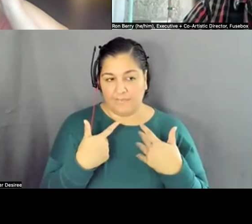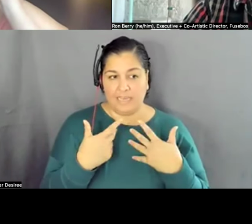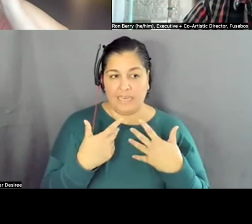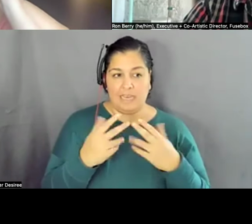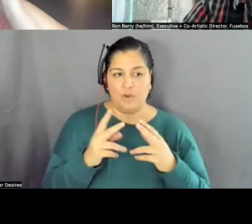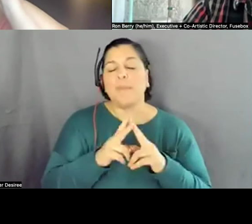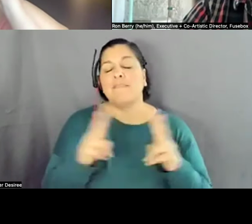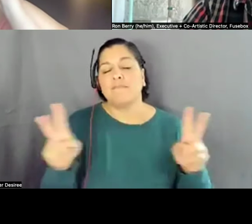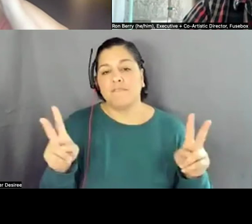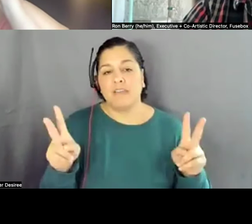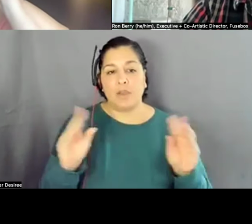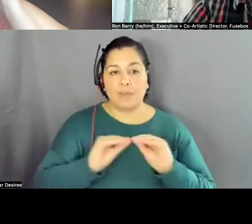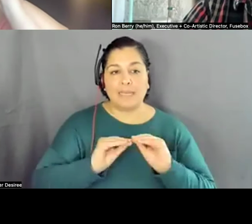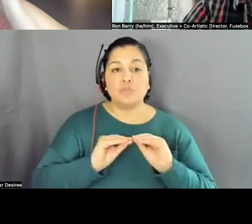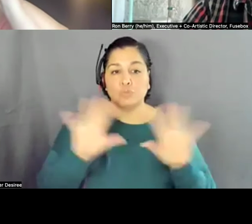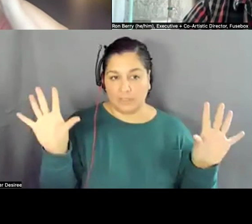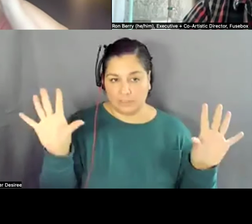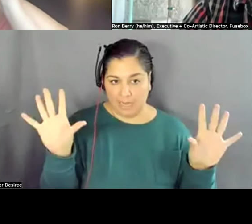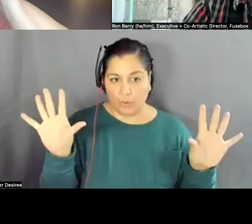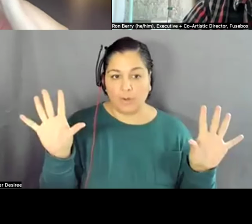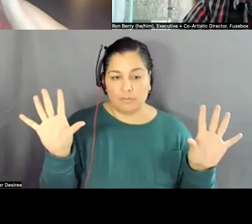about that.